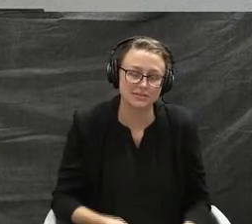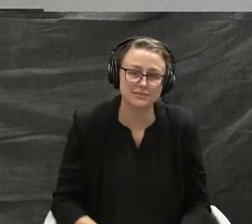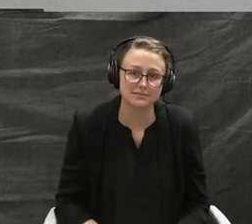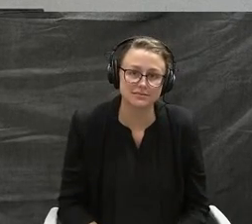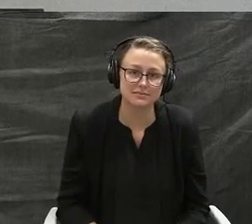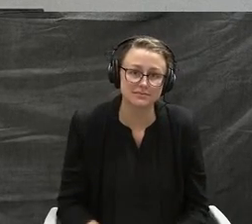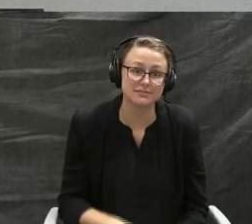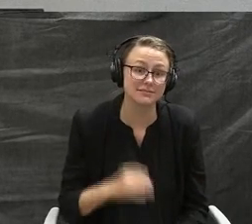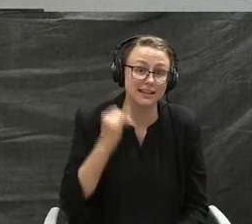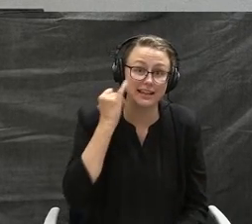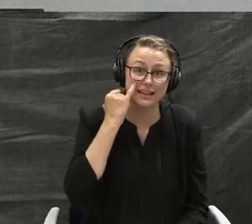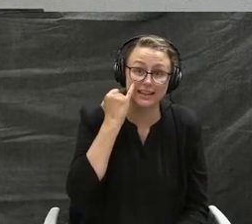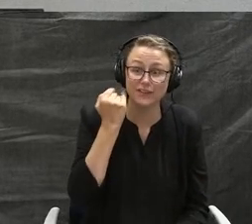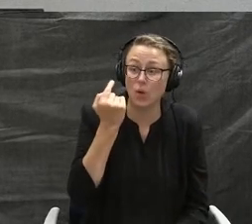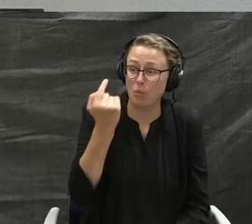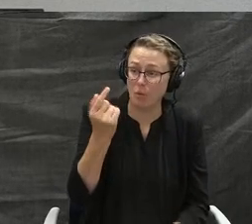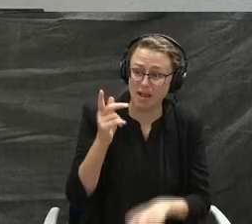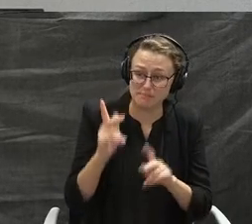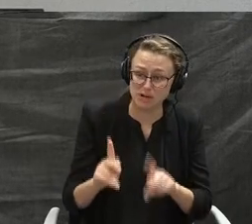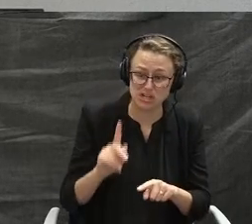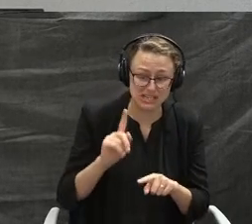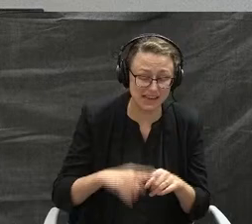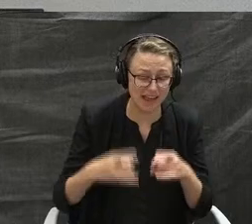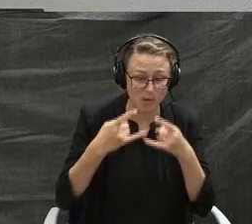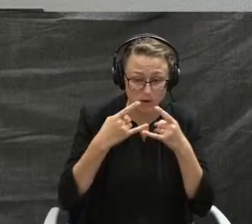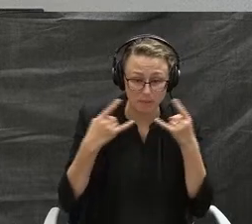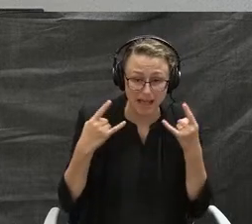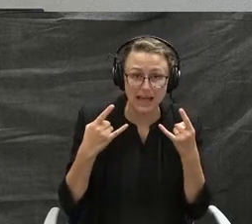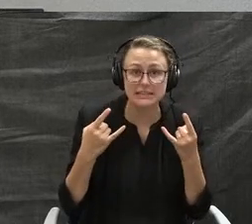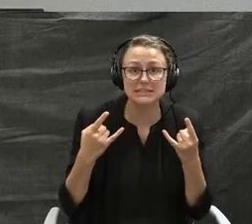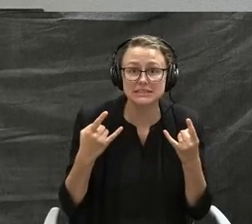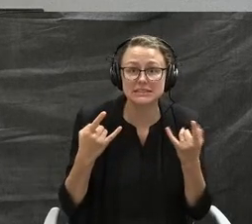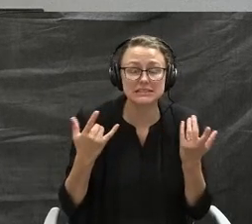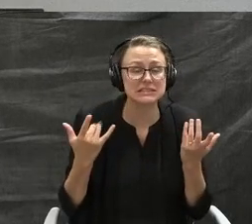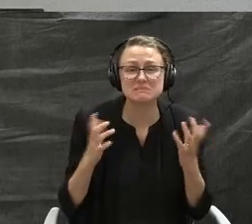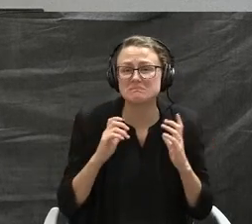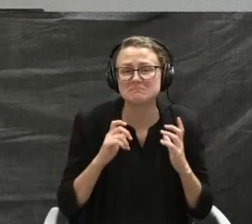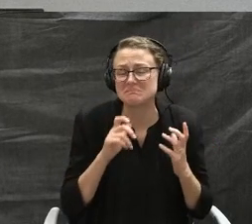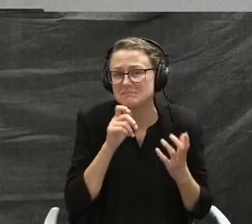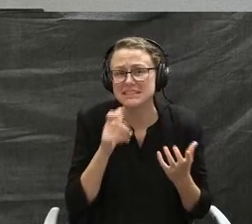wear a mask, that's not a huge deal because everybody else is